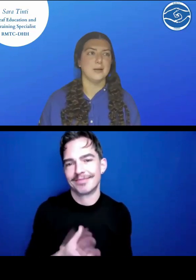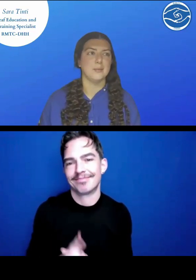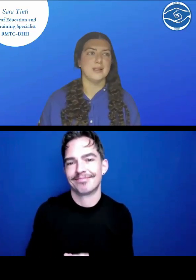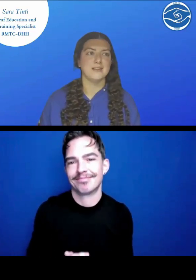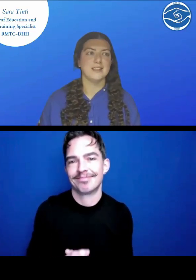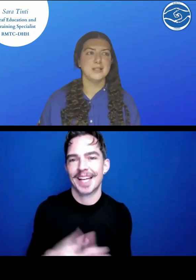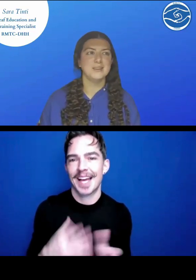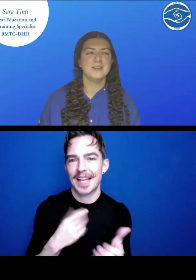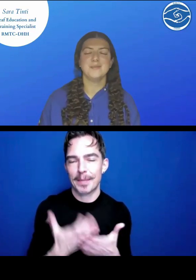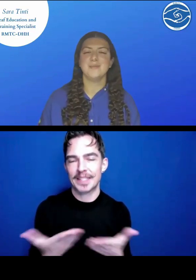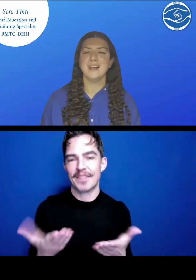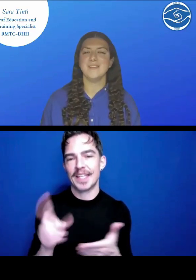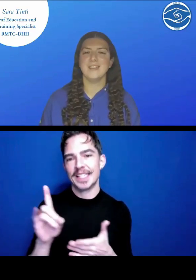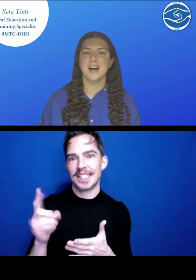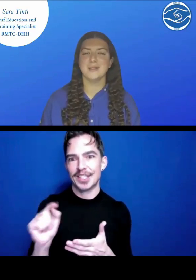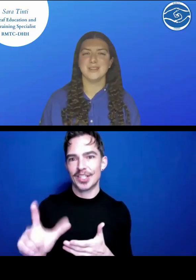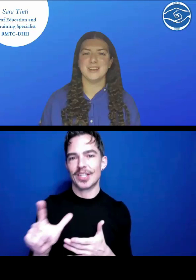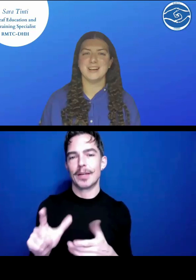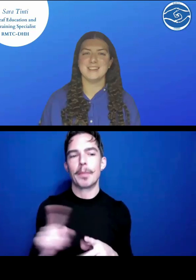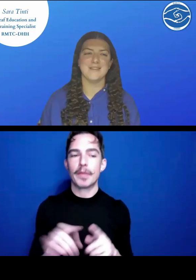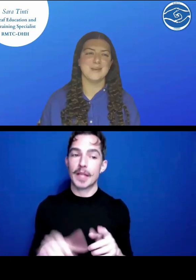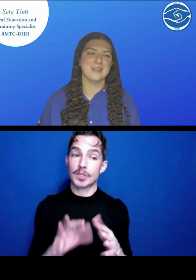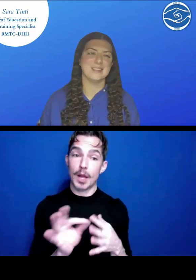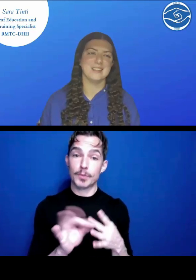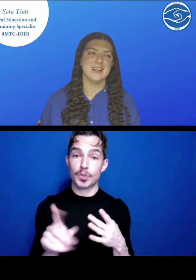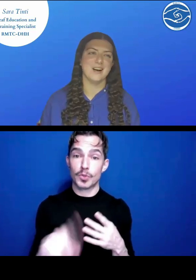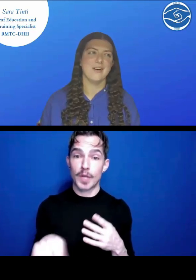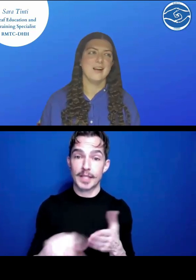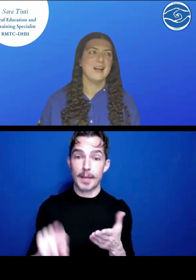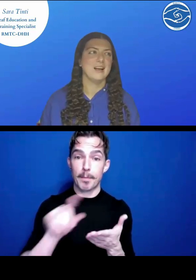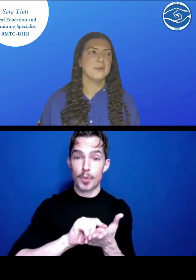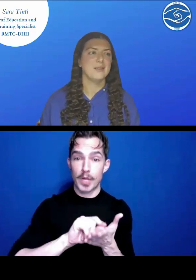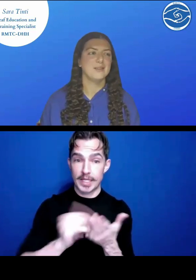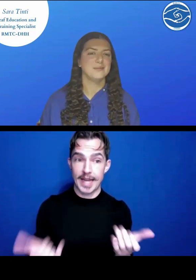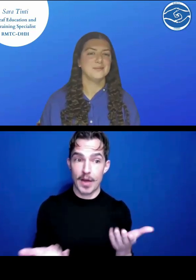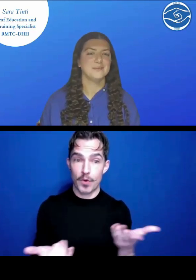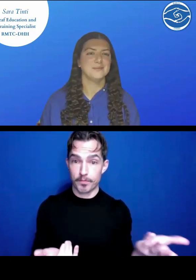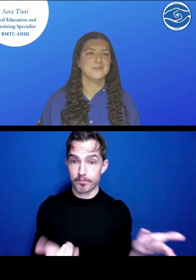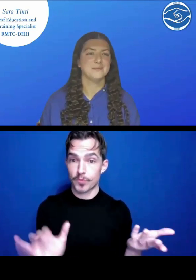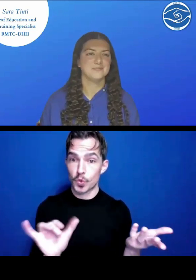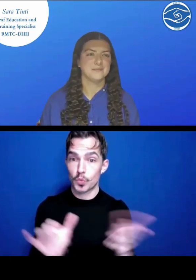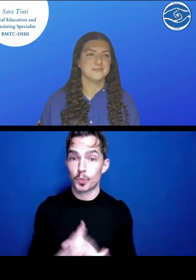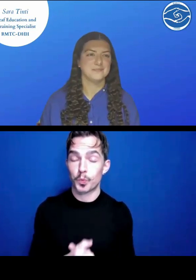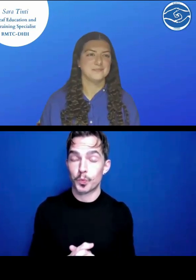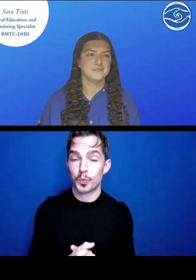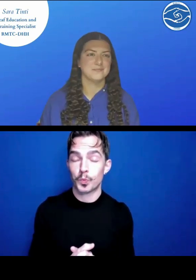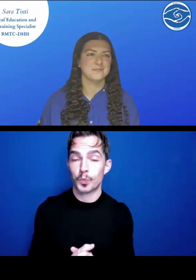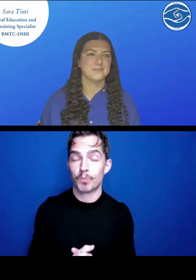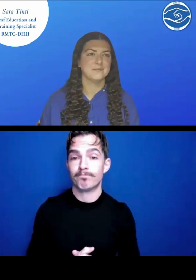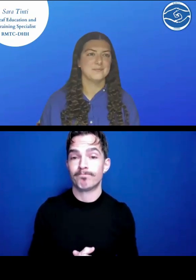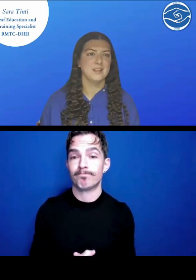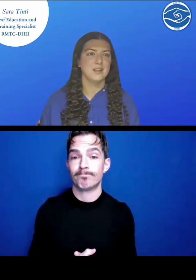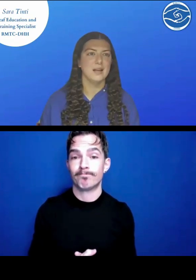like my stuff digital, but we have the option for you guys to have them printed now as well.